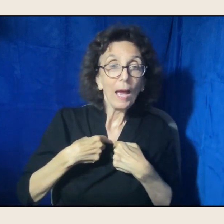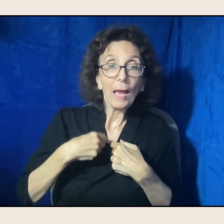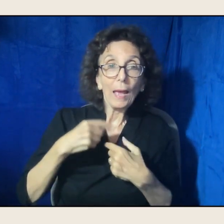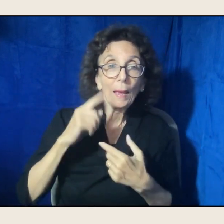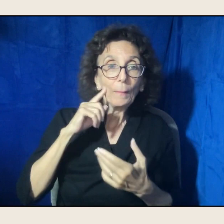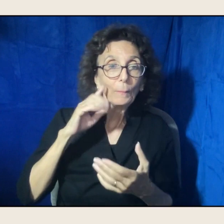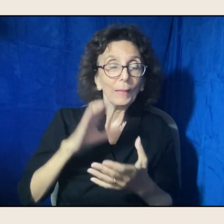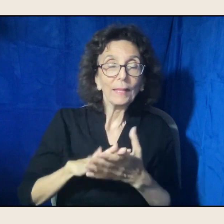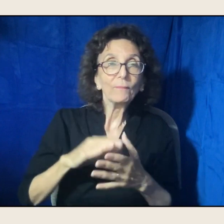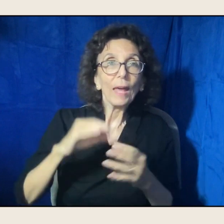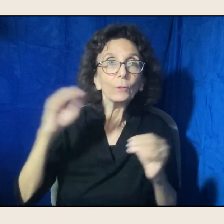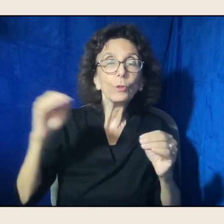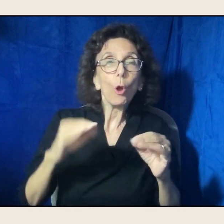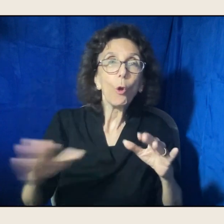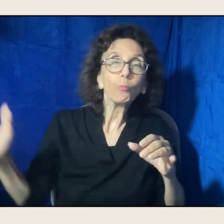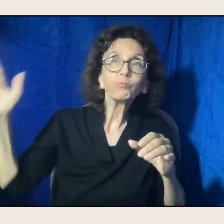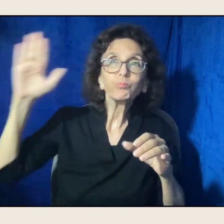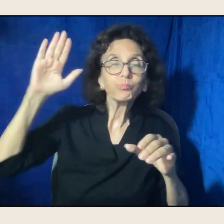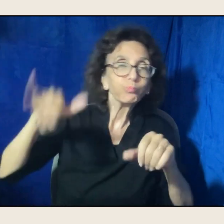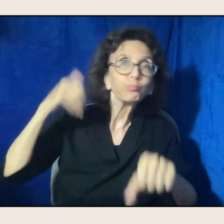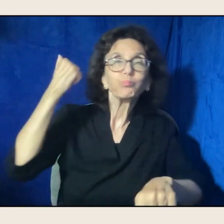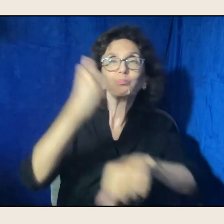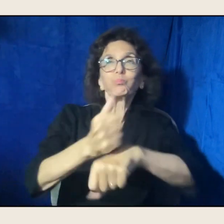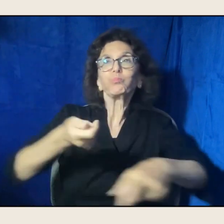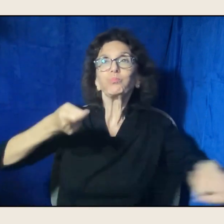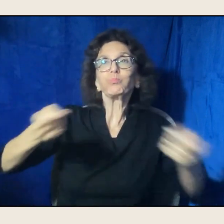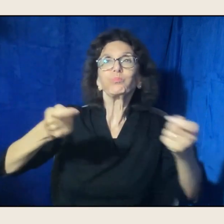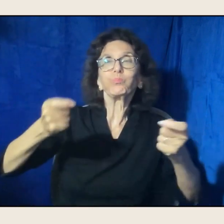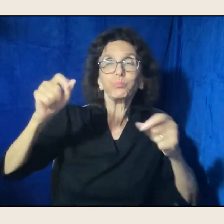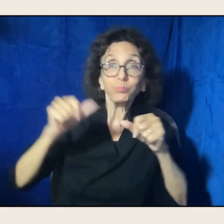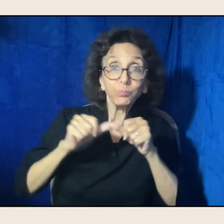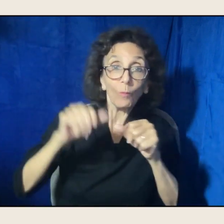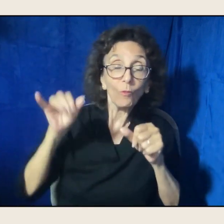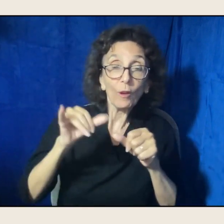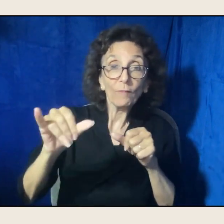And some of it has a much shorter timeline than it seems to realize.